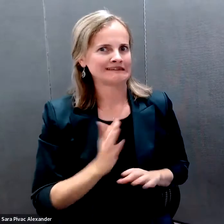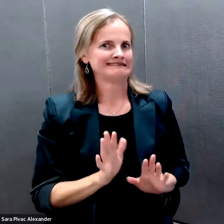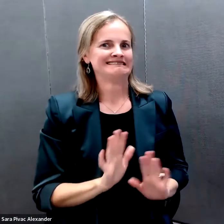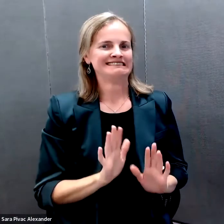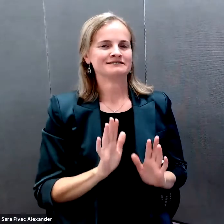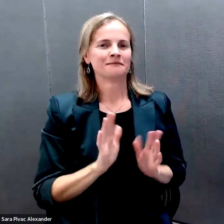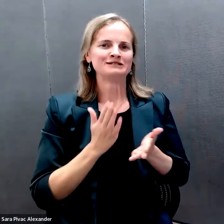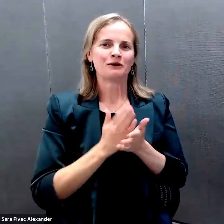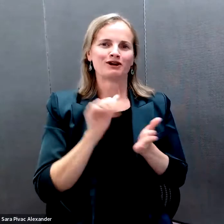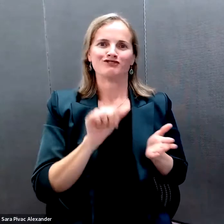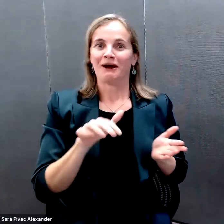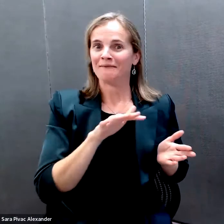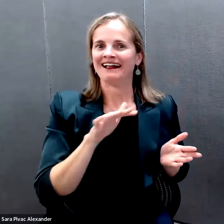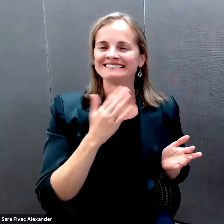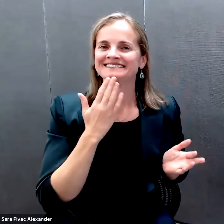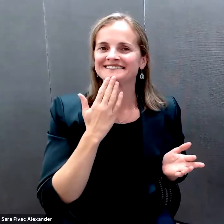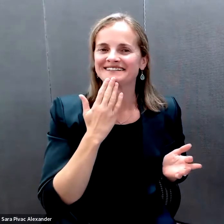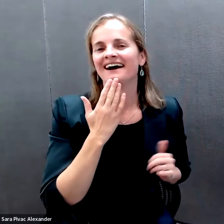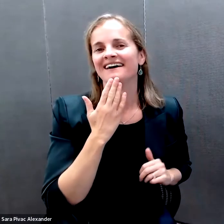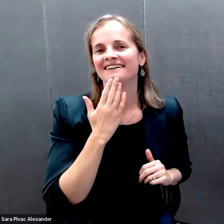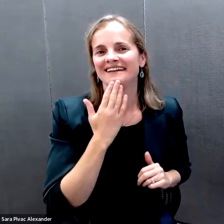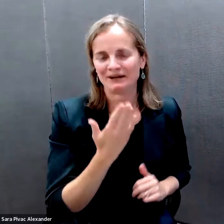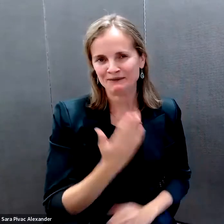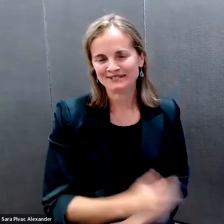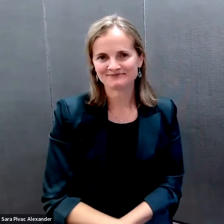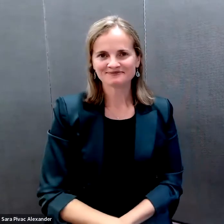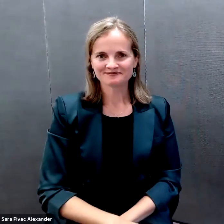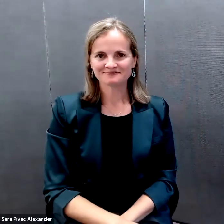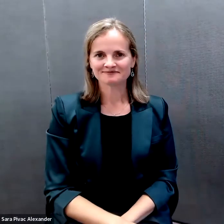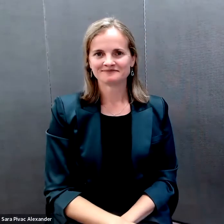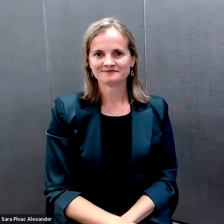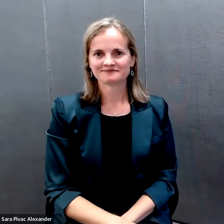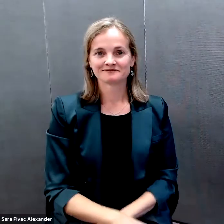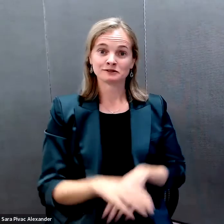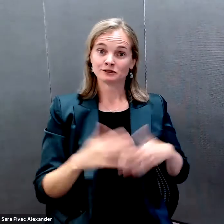or from under your chin which could be a rude gesture in some cultures so touching your chin